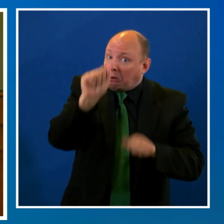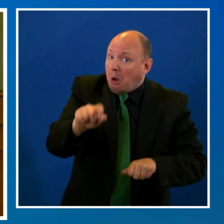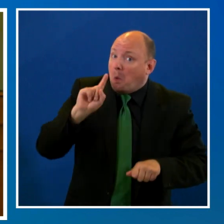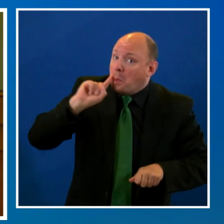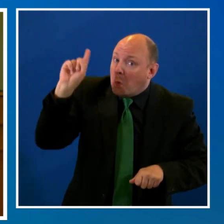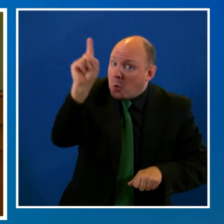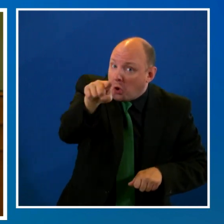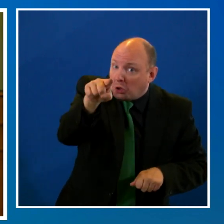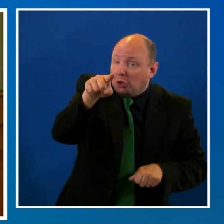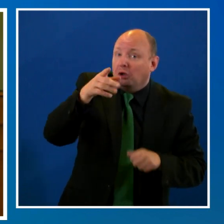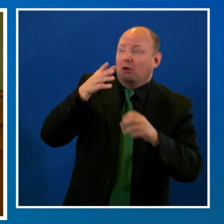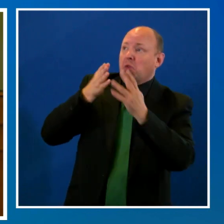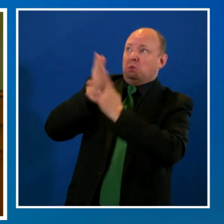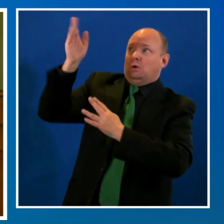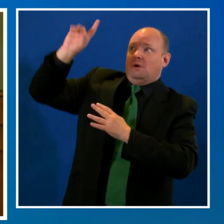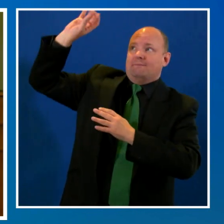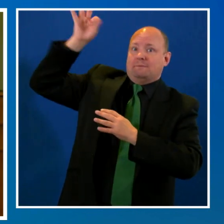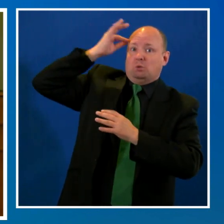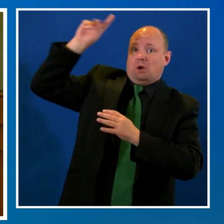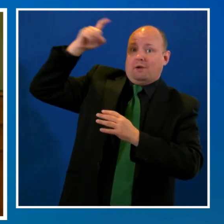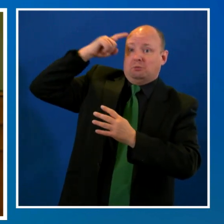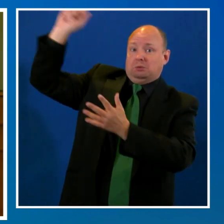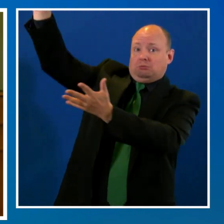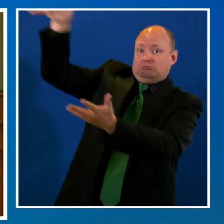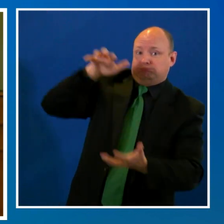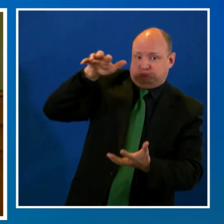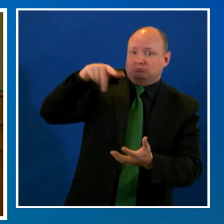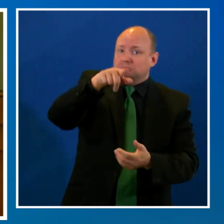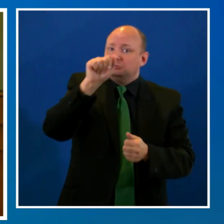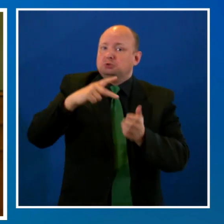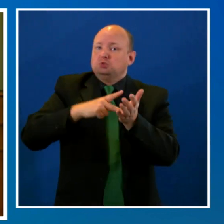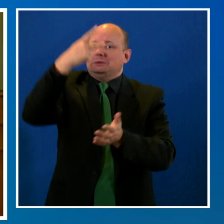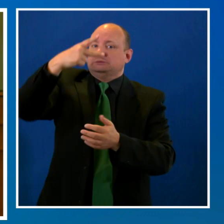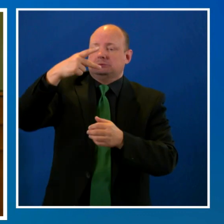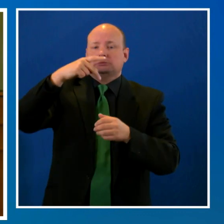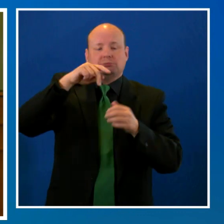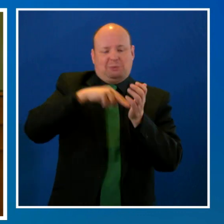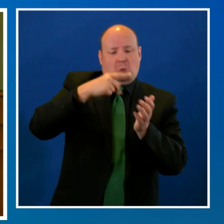Washington has an ample supply of test kits and now allows up